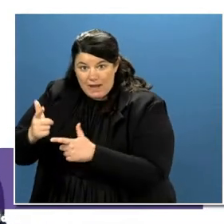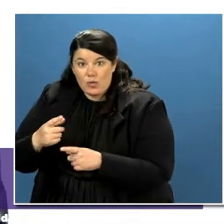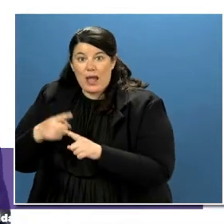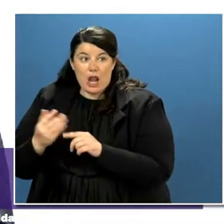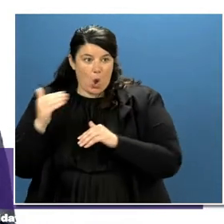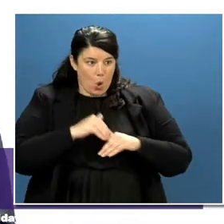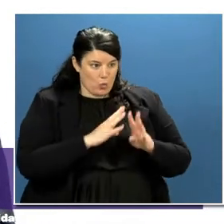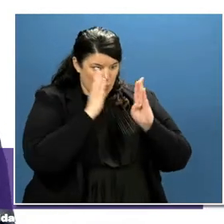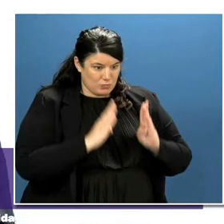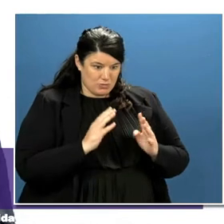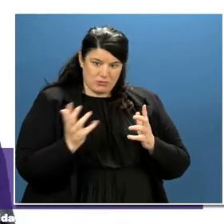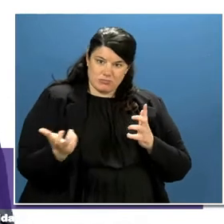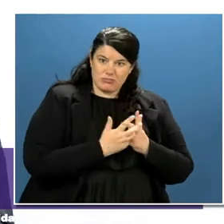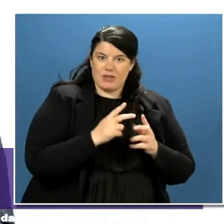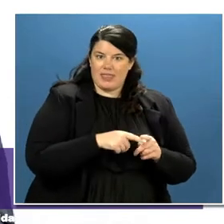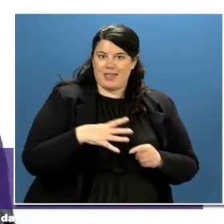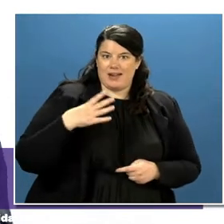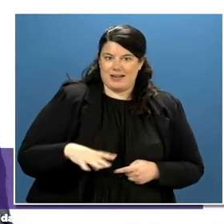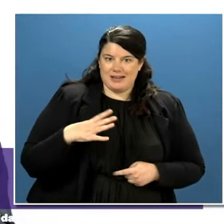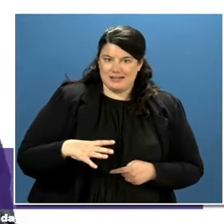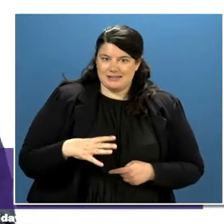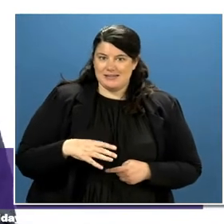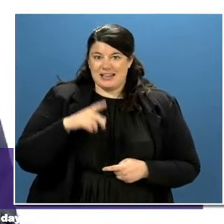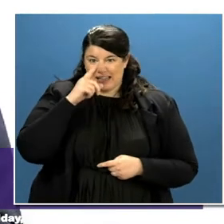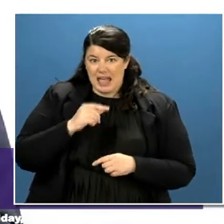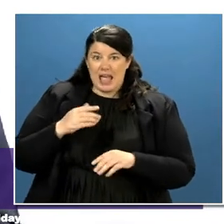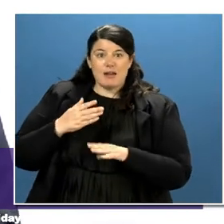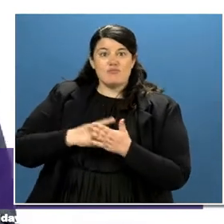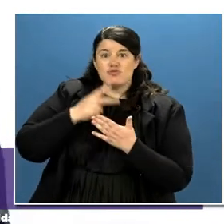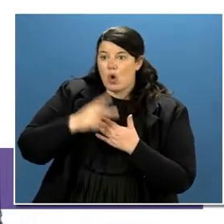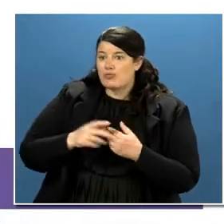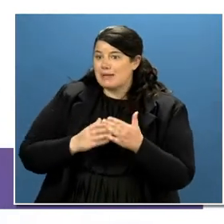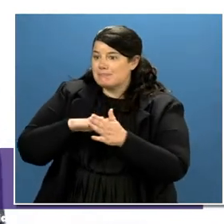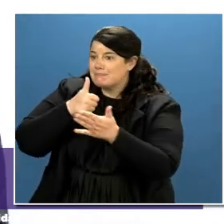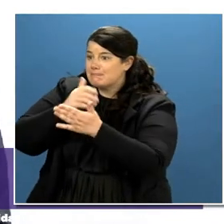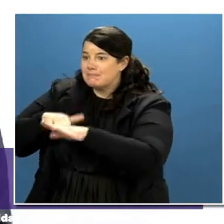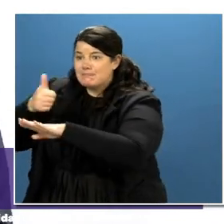in appropriate housing. You can have all the employment programs in the world, but if you don't have